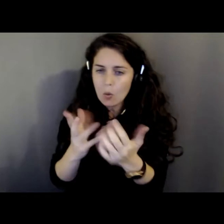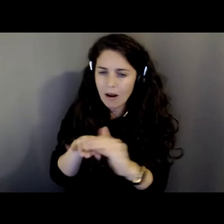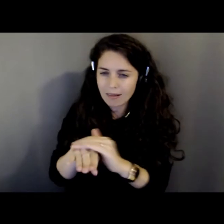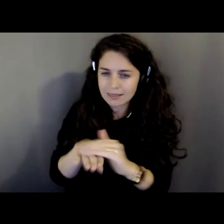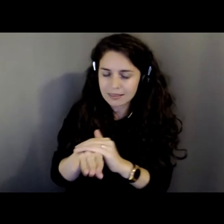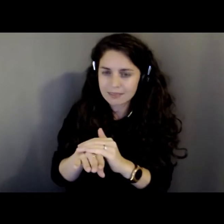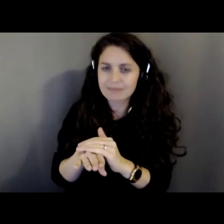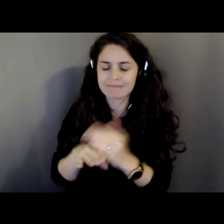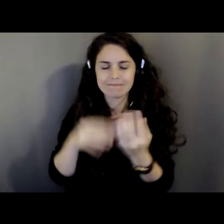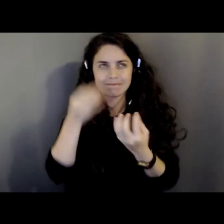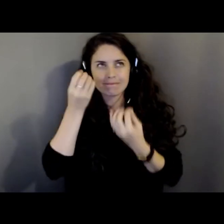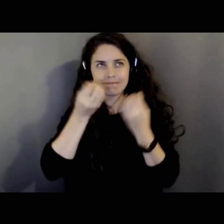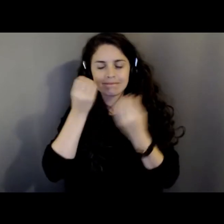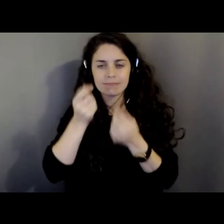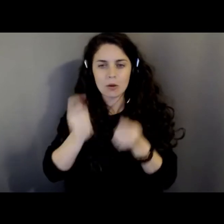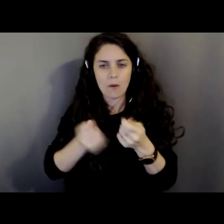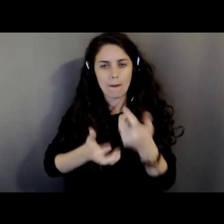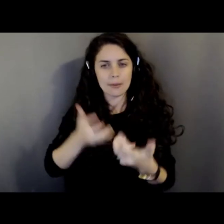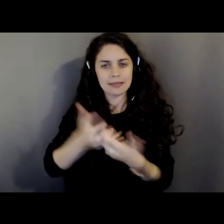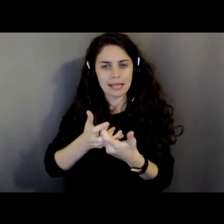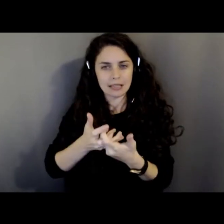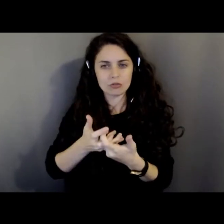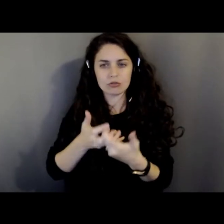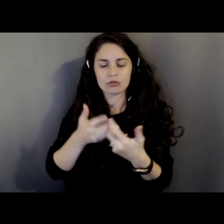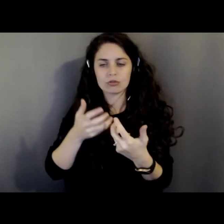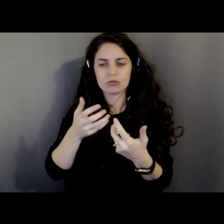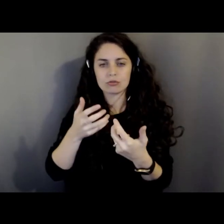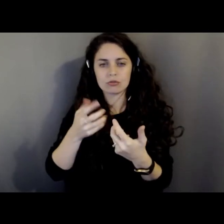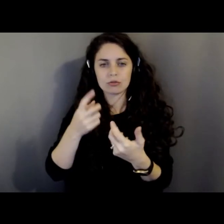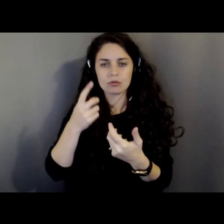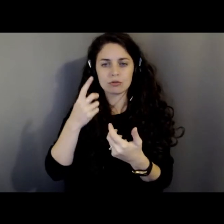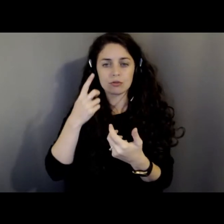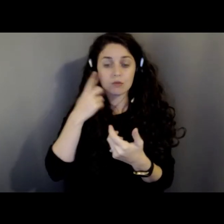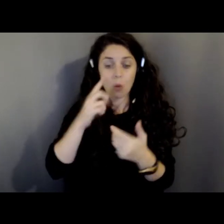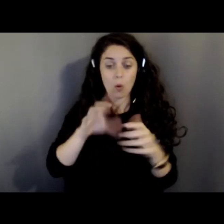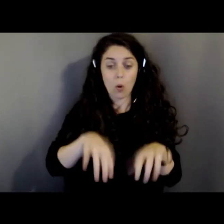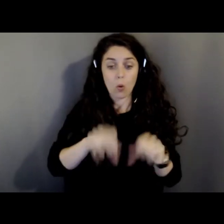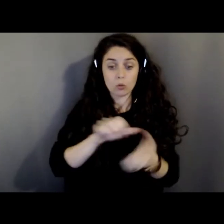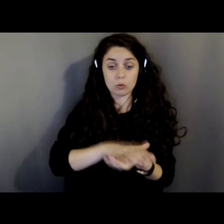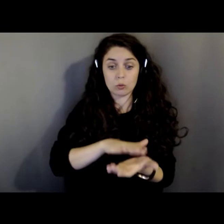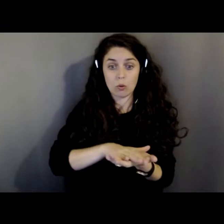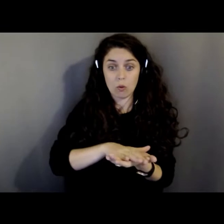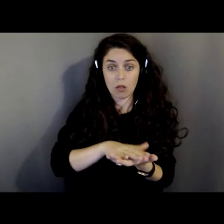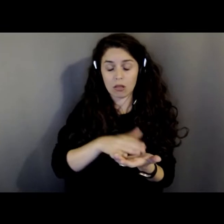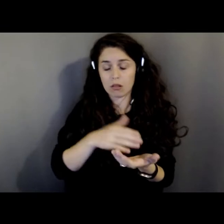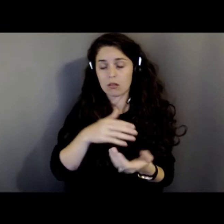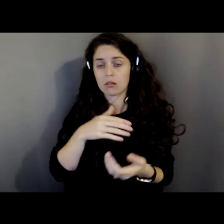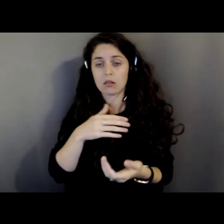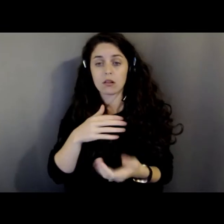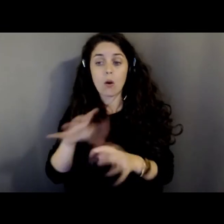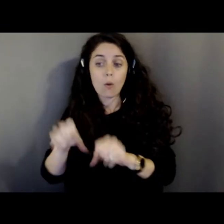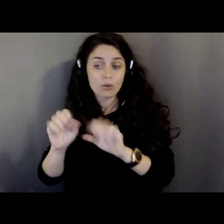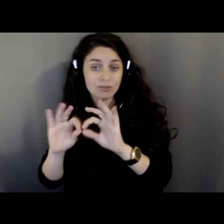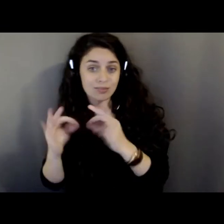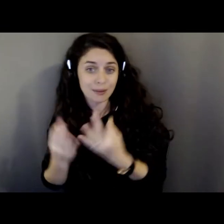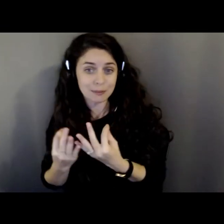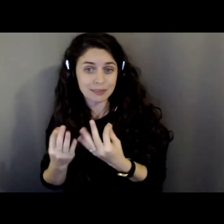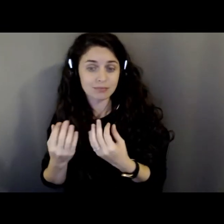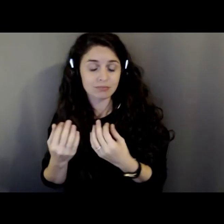accommodations in terms of at their host school, maybe with their host family, and